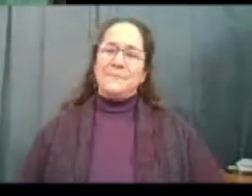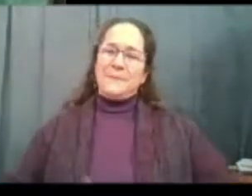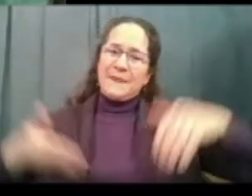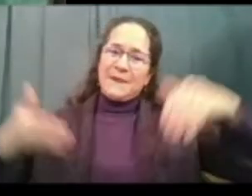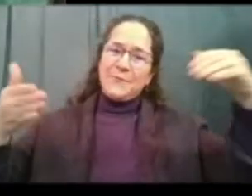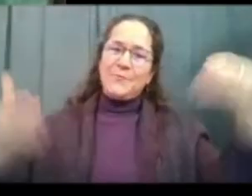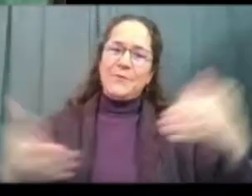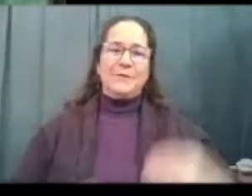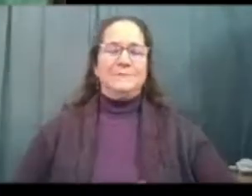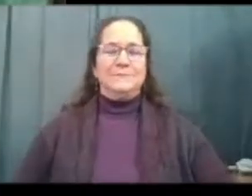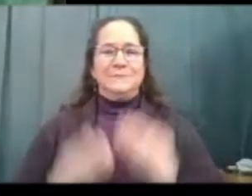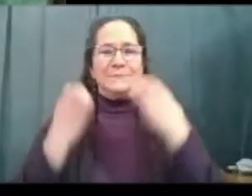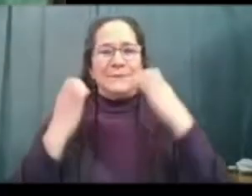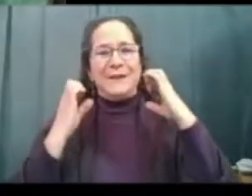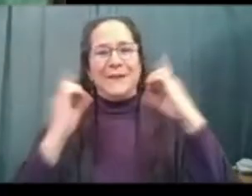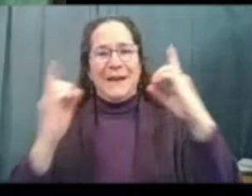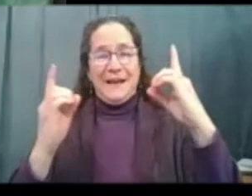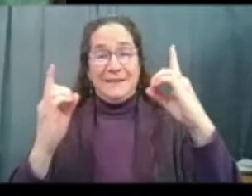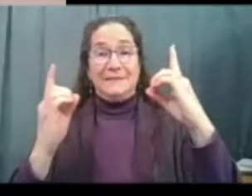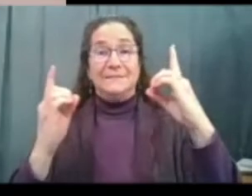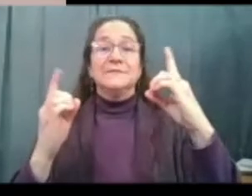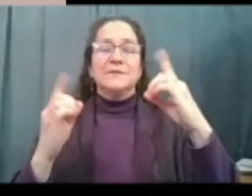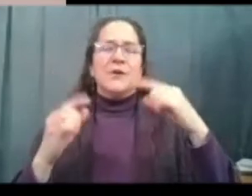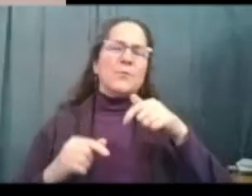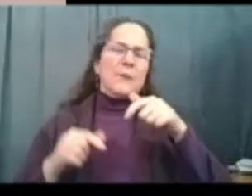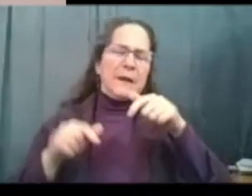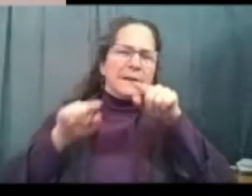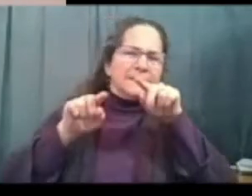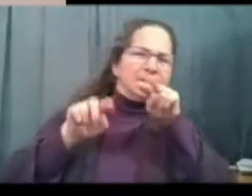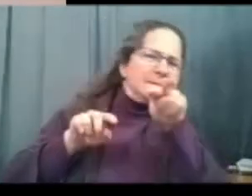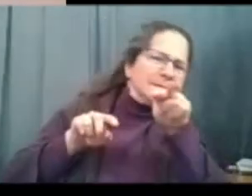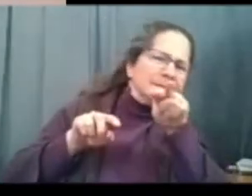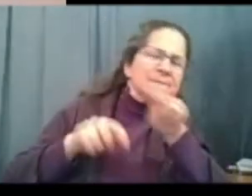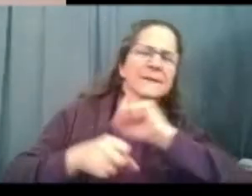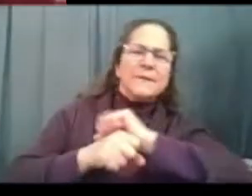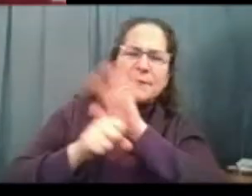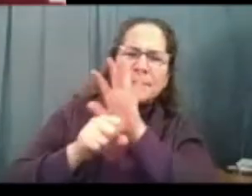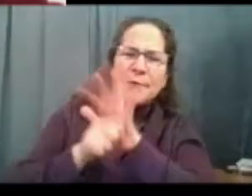Welcome to InspirED. As we continue to watch the COVID-19 pandemic evolve